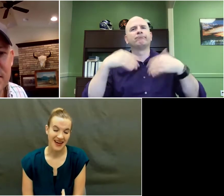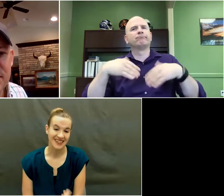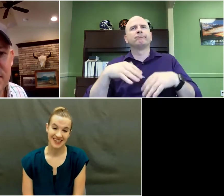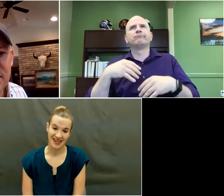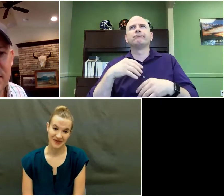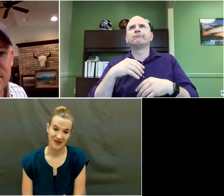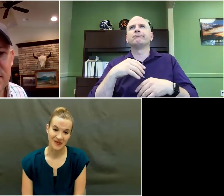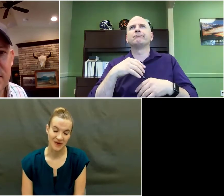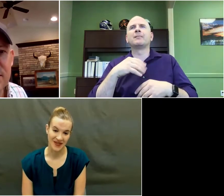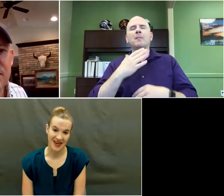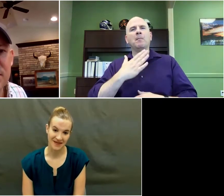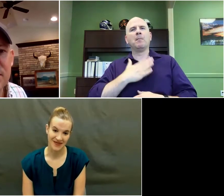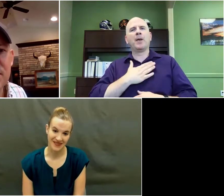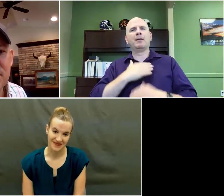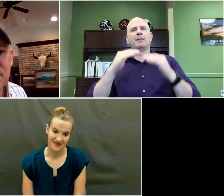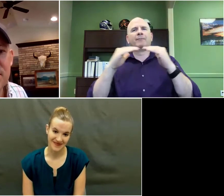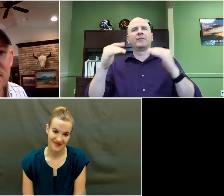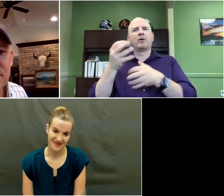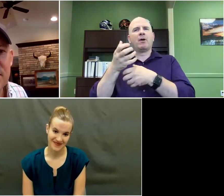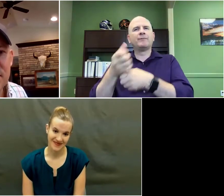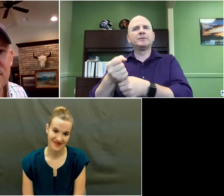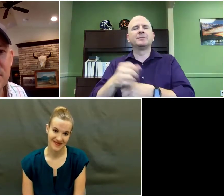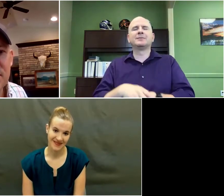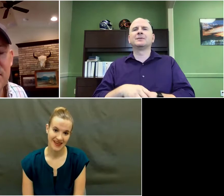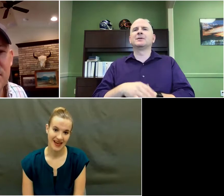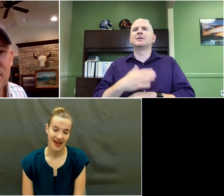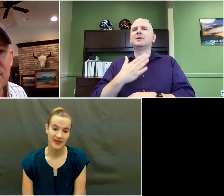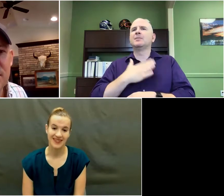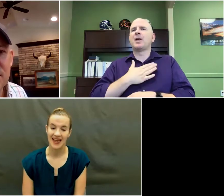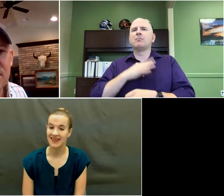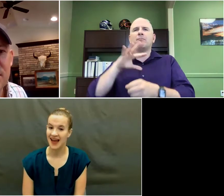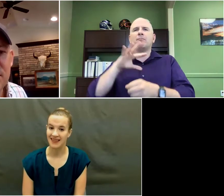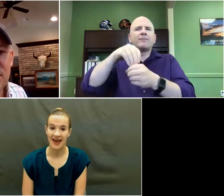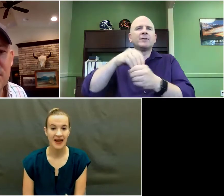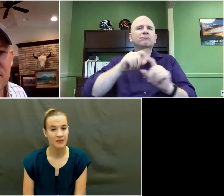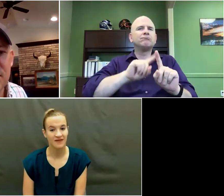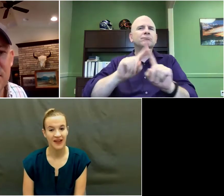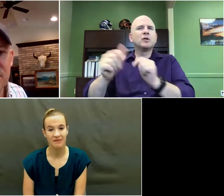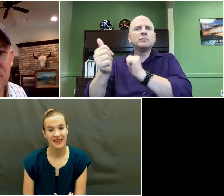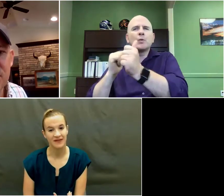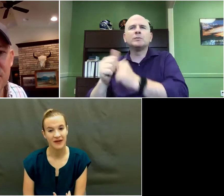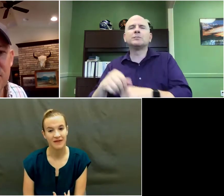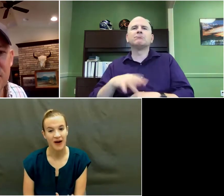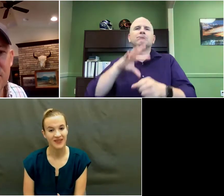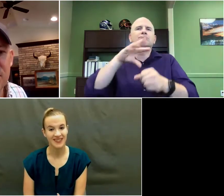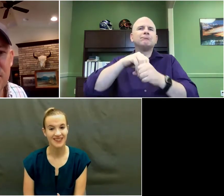didn't attend the School for the Deaf. I would say that that helped develop my level of confidence